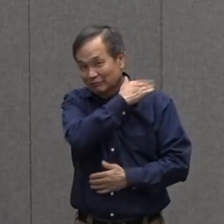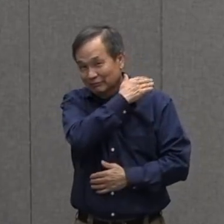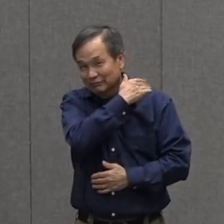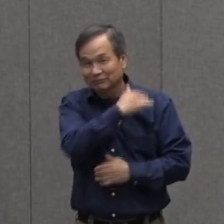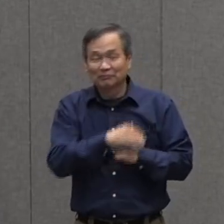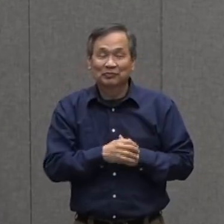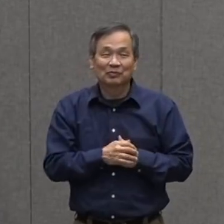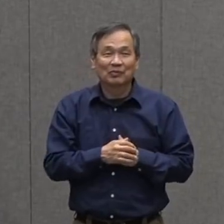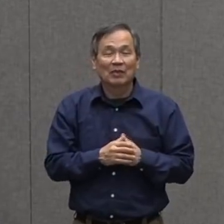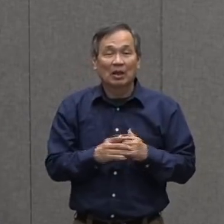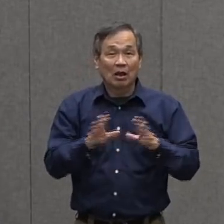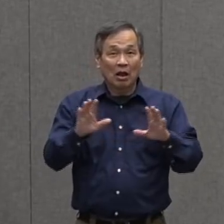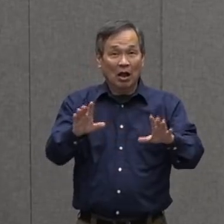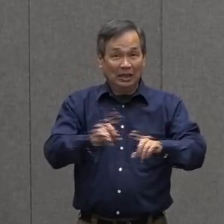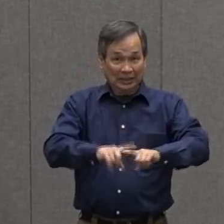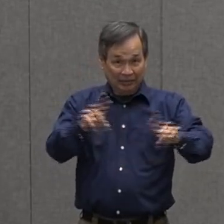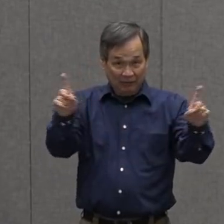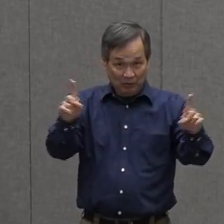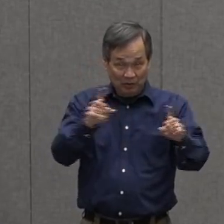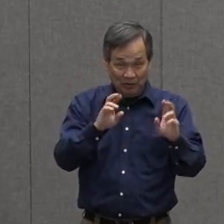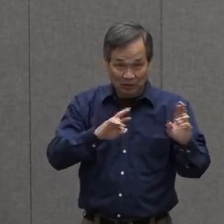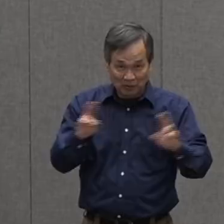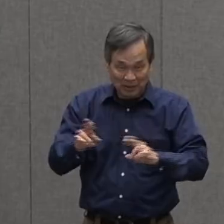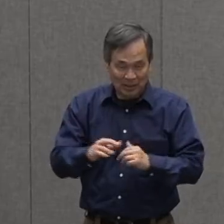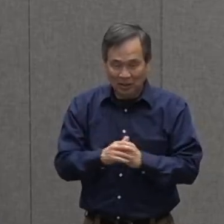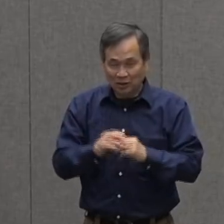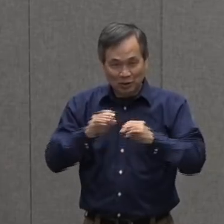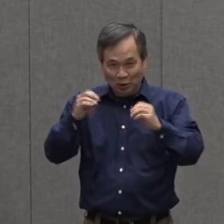Here's a really different one that doesn't follow a rule.